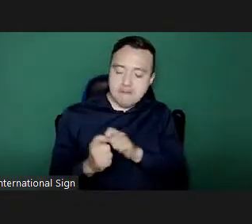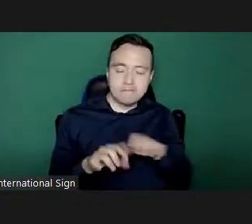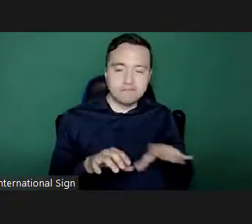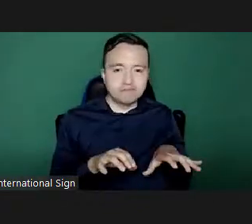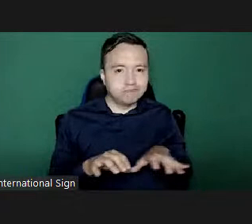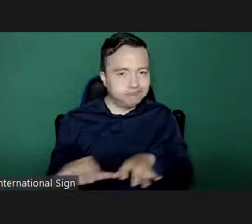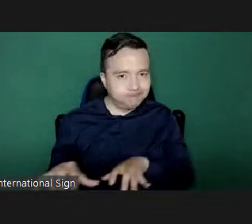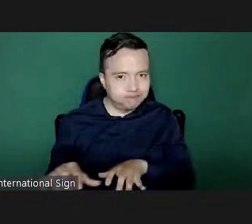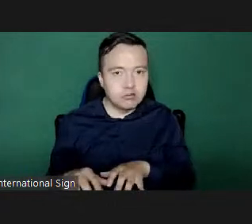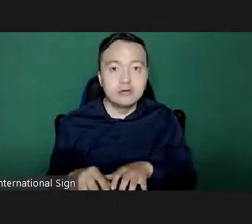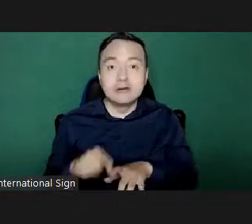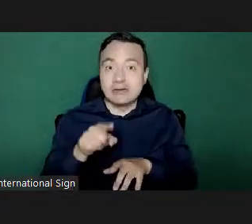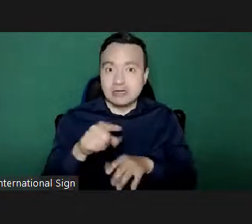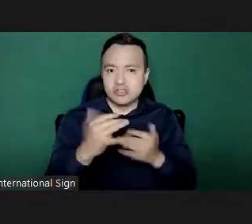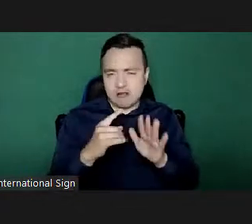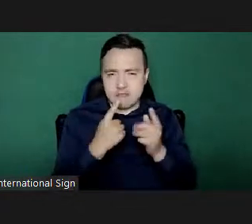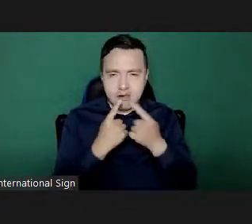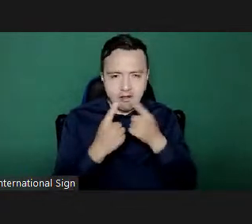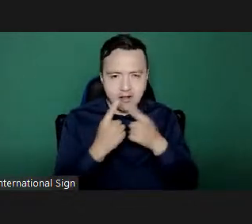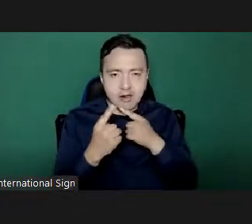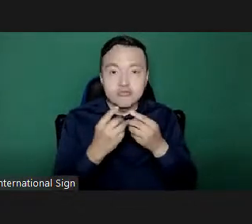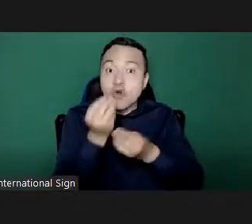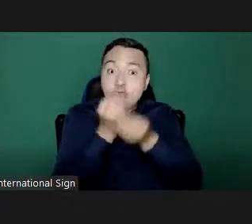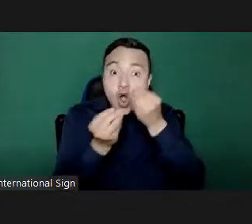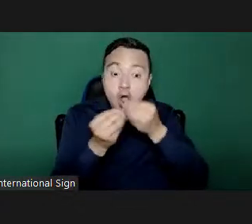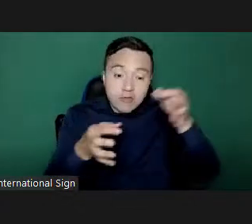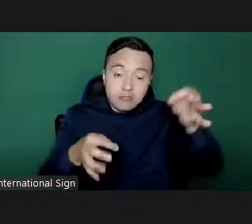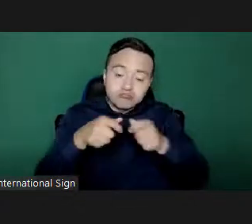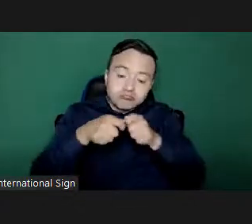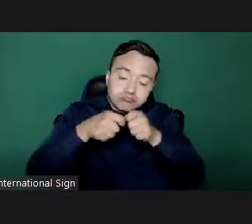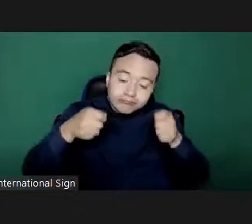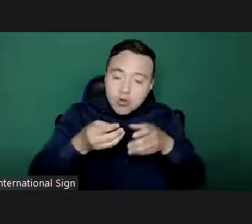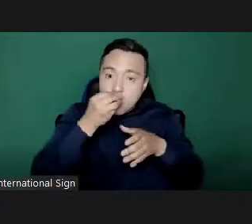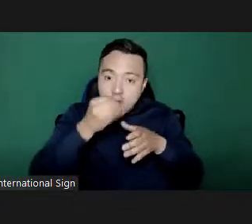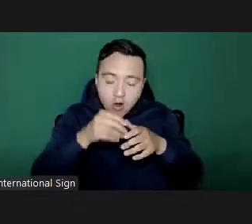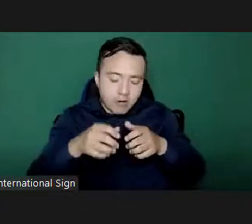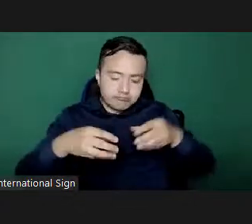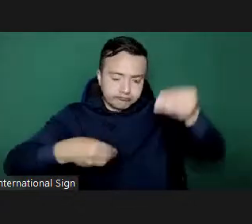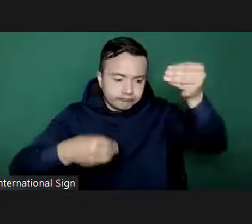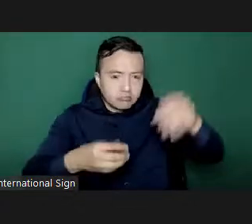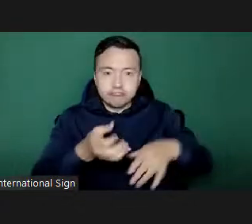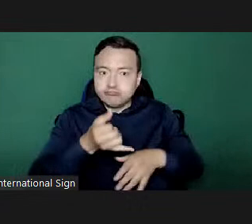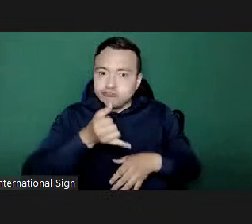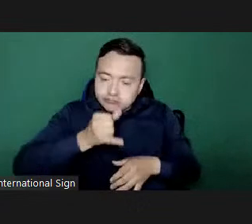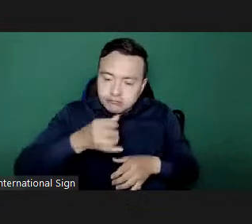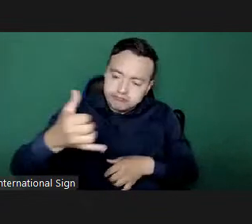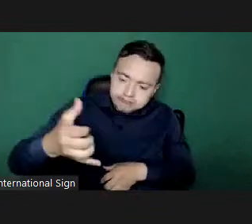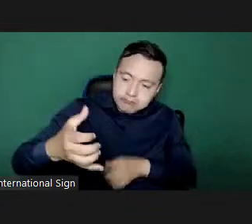media to push these messages, as we feel it's important.